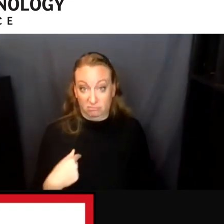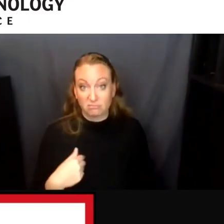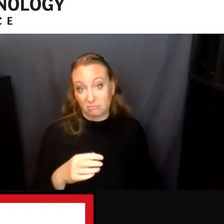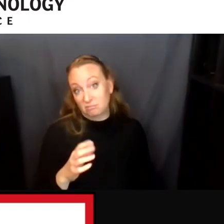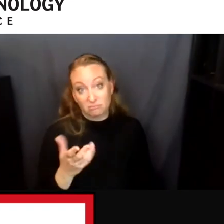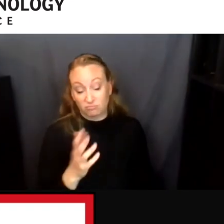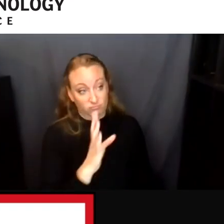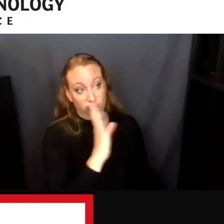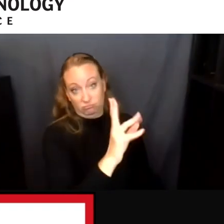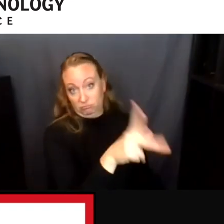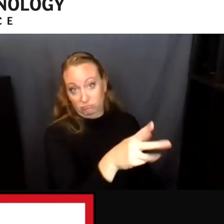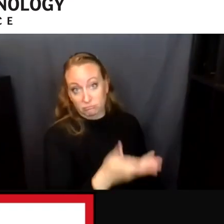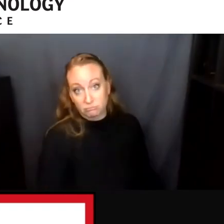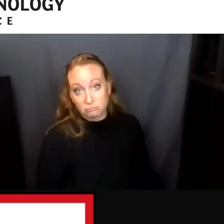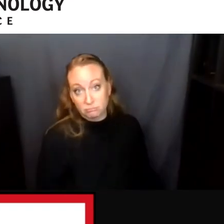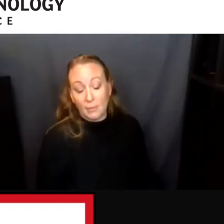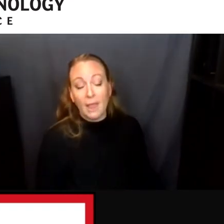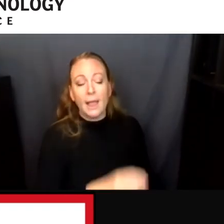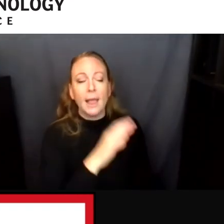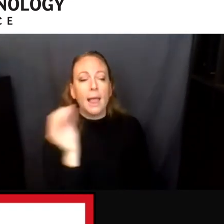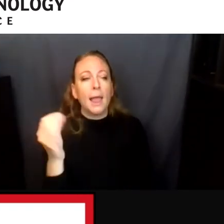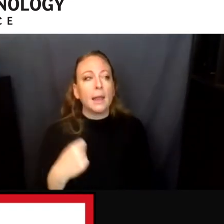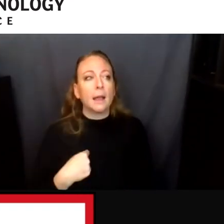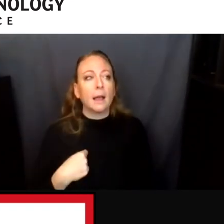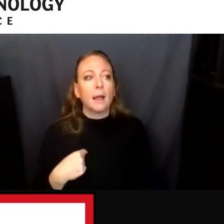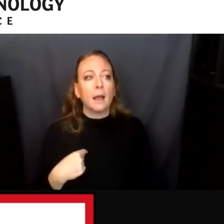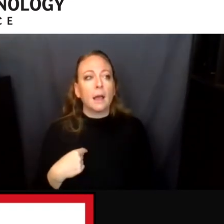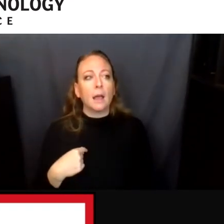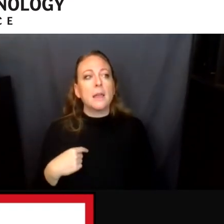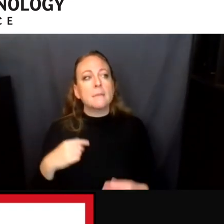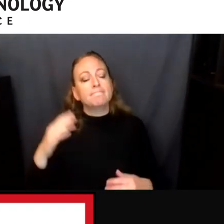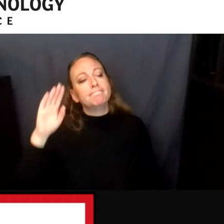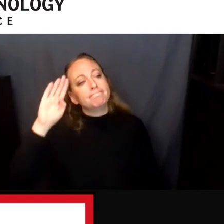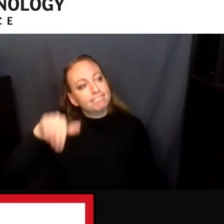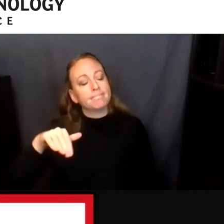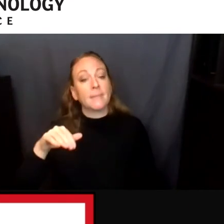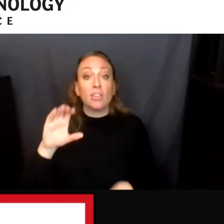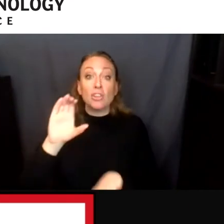I realized that the church hierarchy is made up of men.